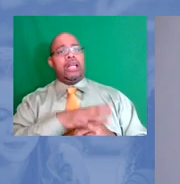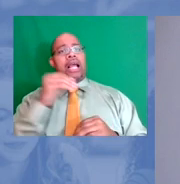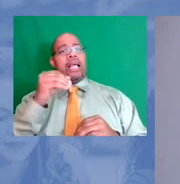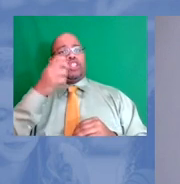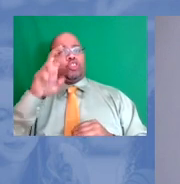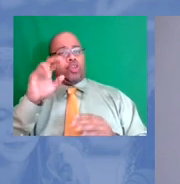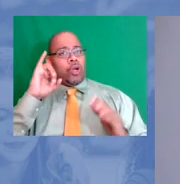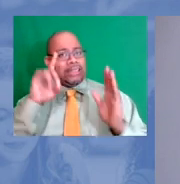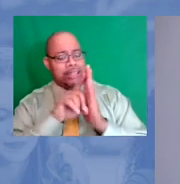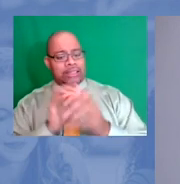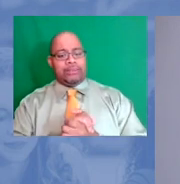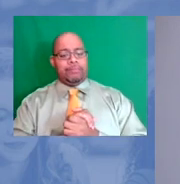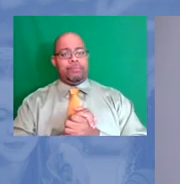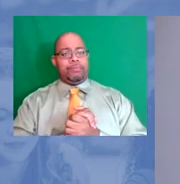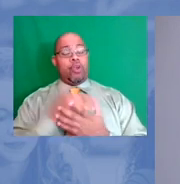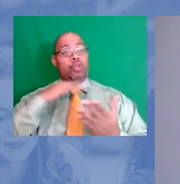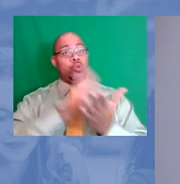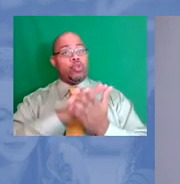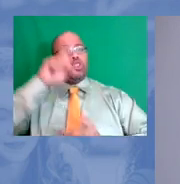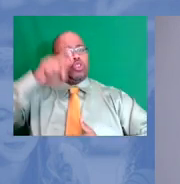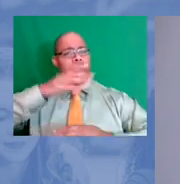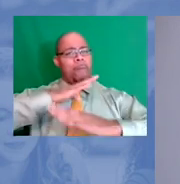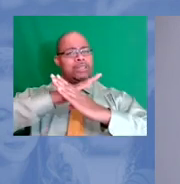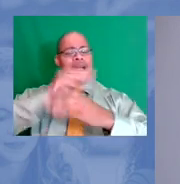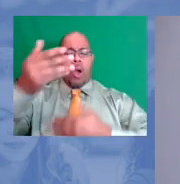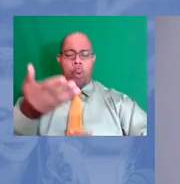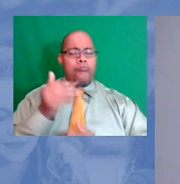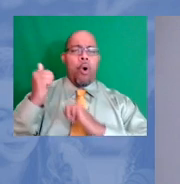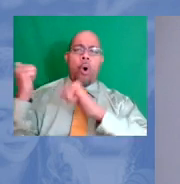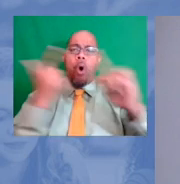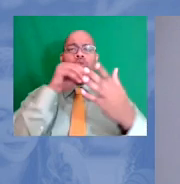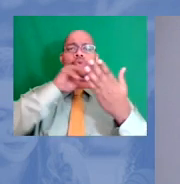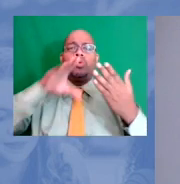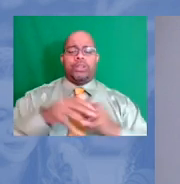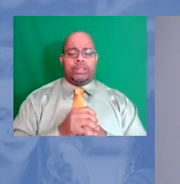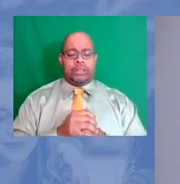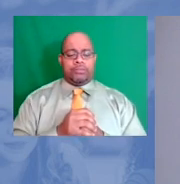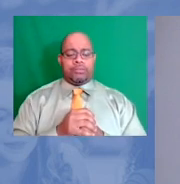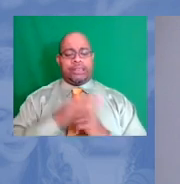OUR SCHOOLS SHOULD PROTECT AND WELCOME ALL STUDENTS AND THE DEPARTMENT STANDS WITH OUR